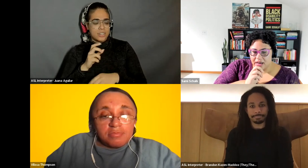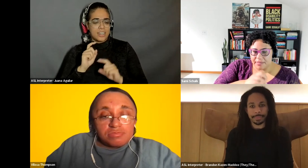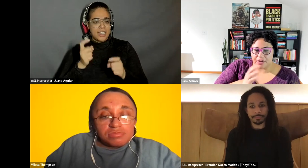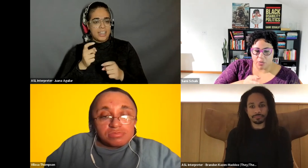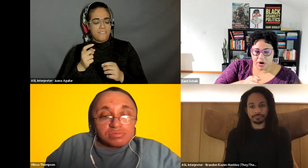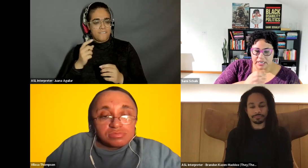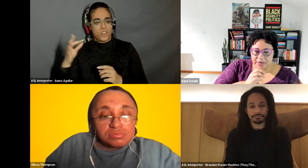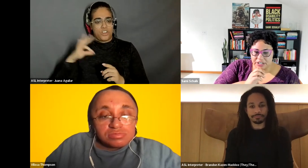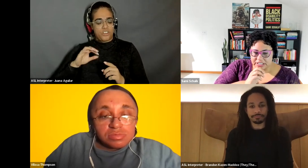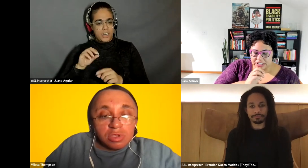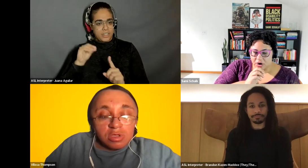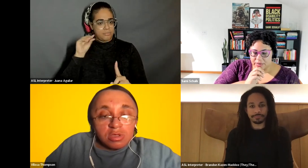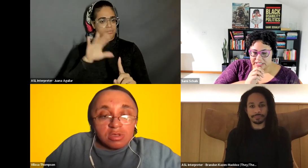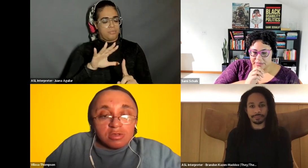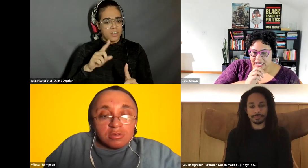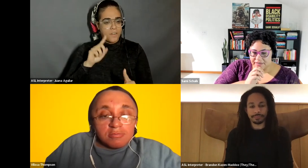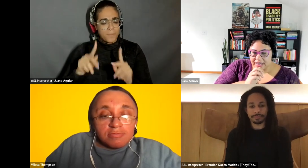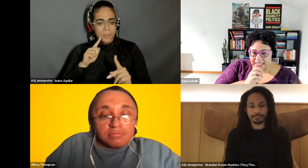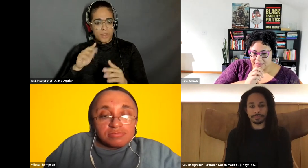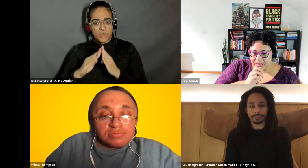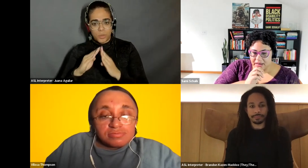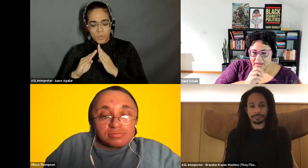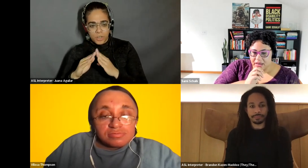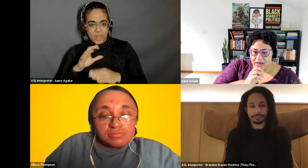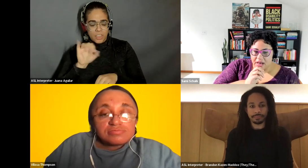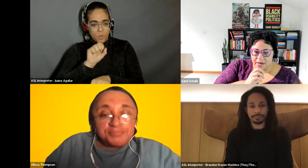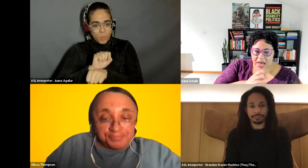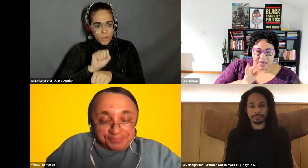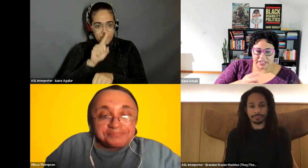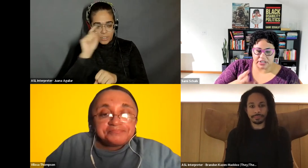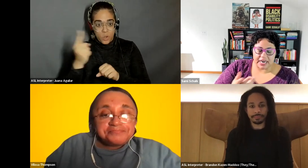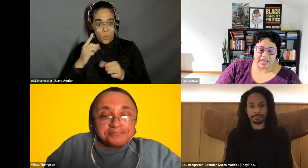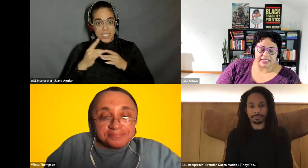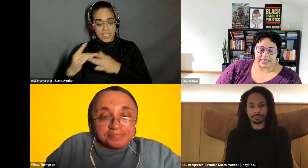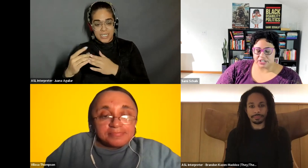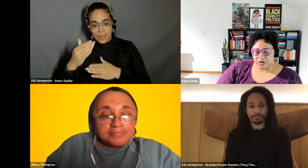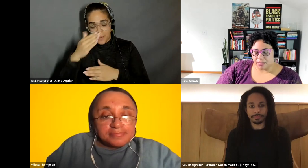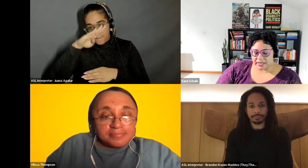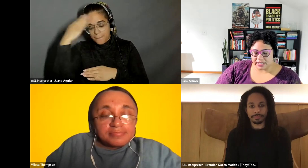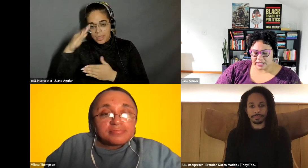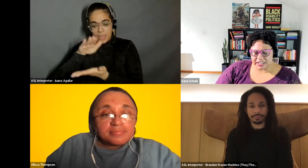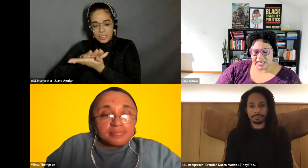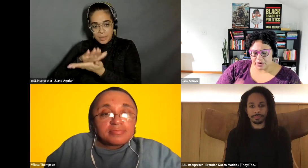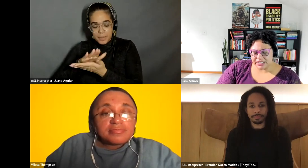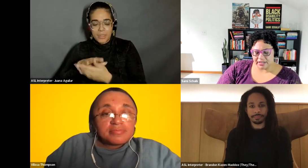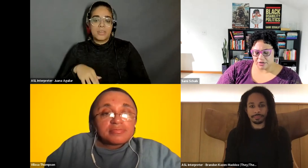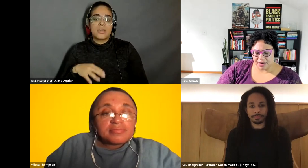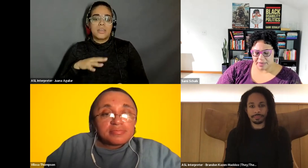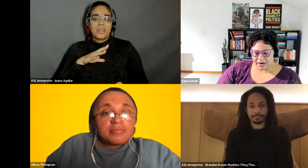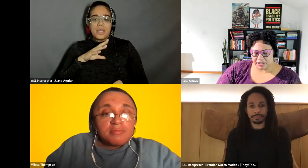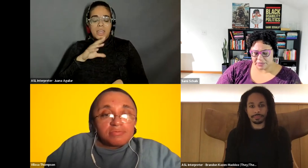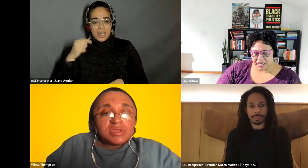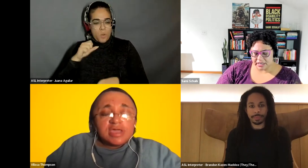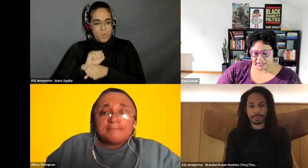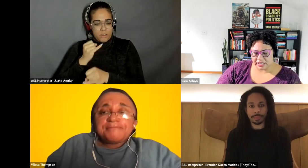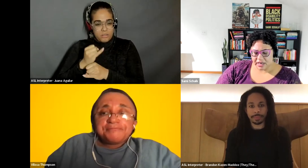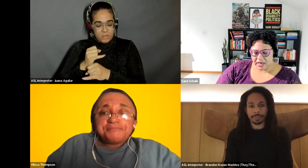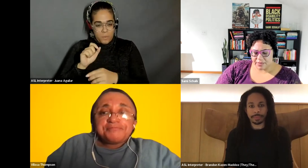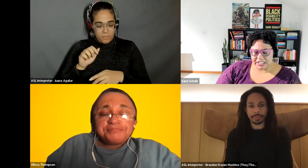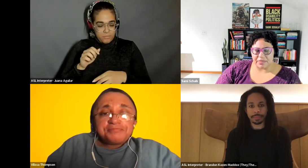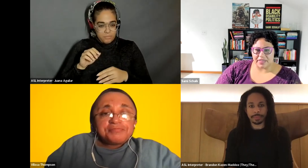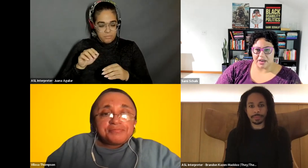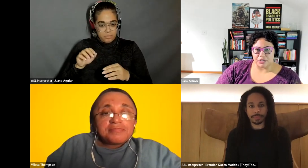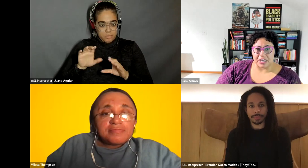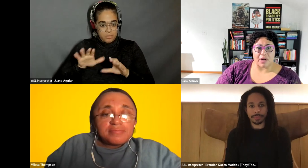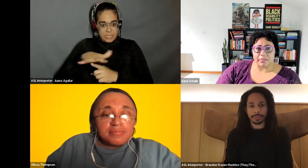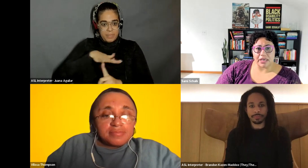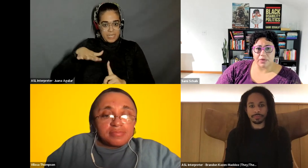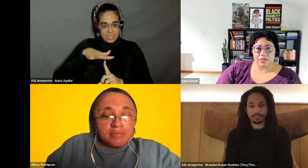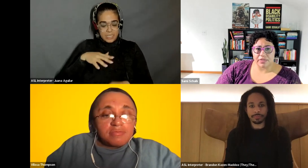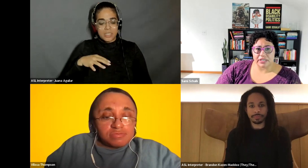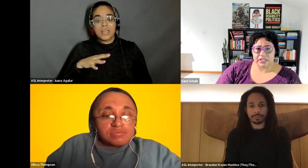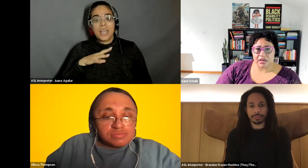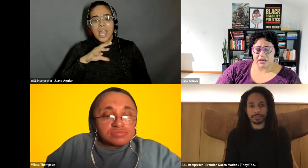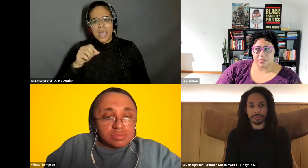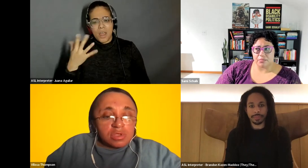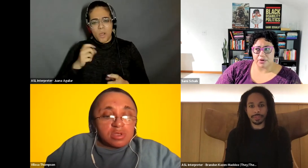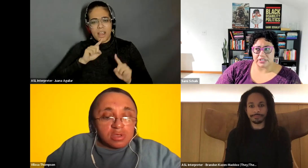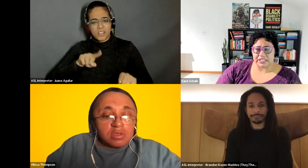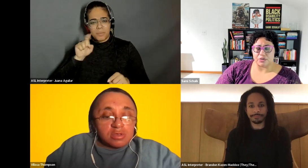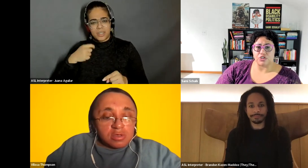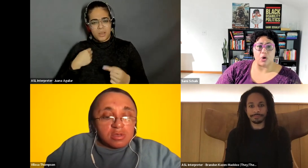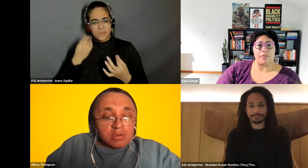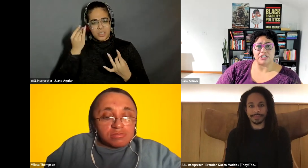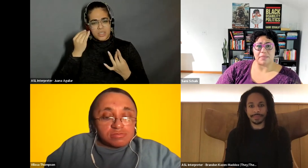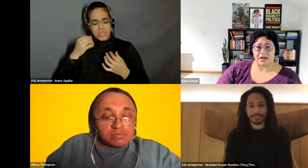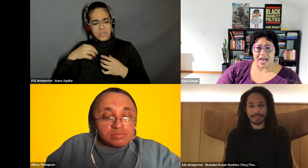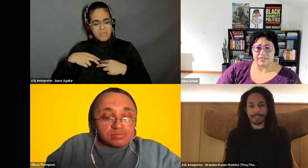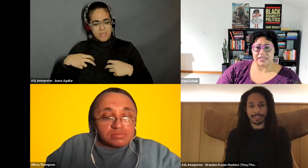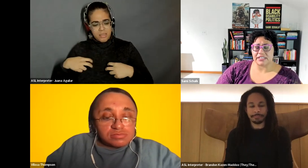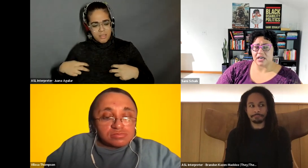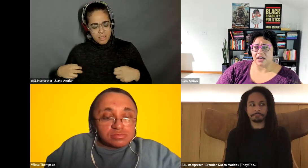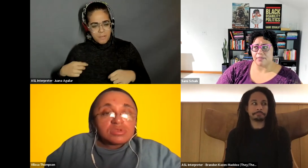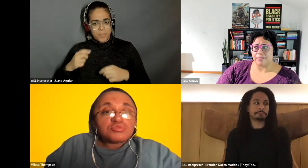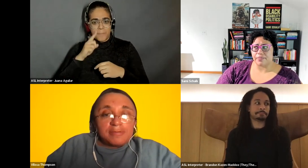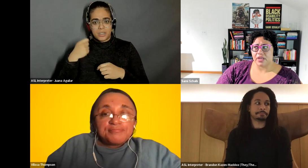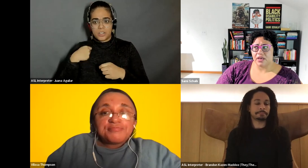Sami Schalk: and their work, especially since they're always leaves the head of Academia. How might this look and and citational practice? And I just, I want to say a little bit about it, just because it was something that I was really grappling with with this book, since it was so much about activists.